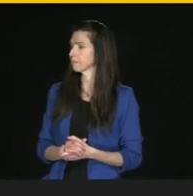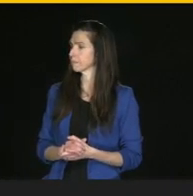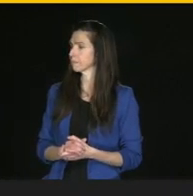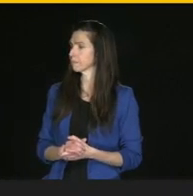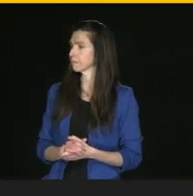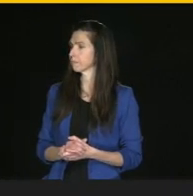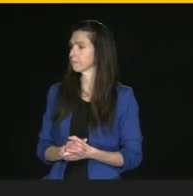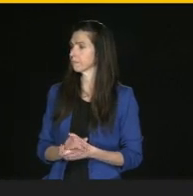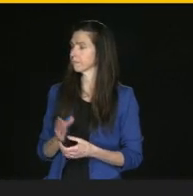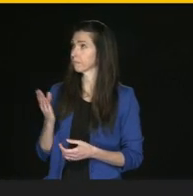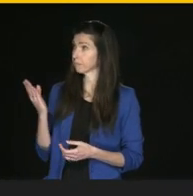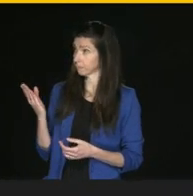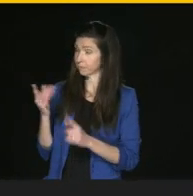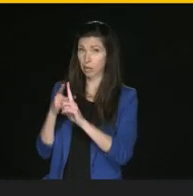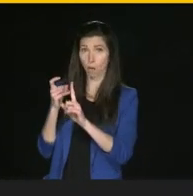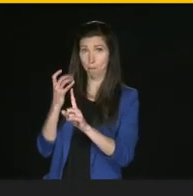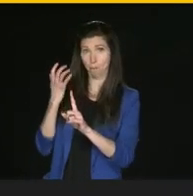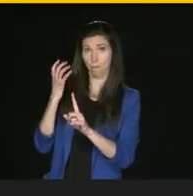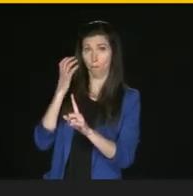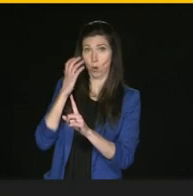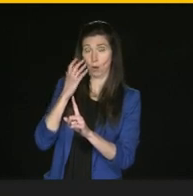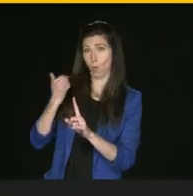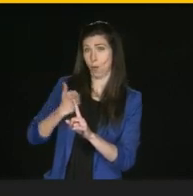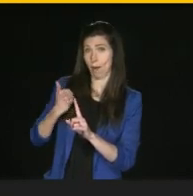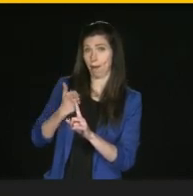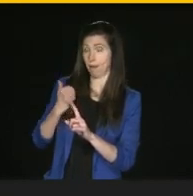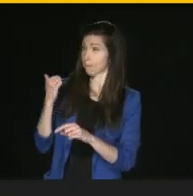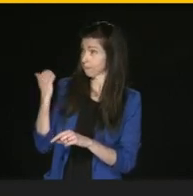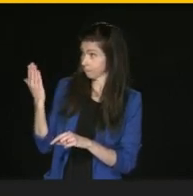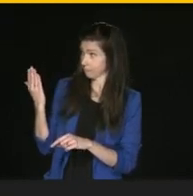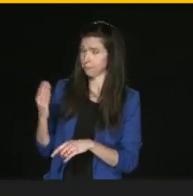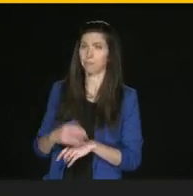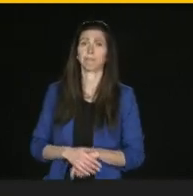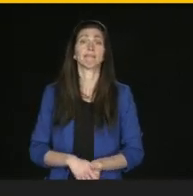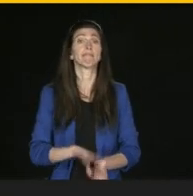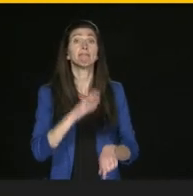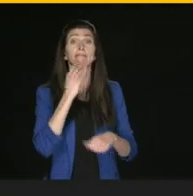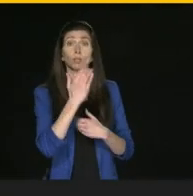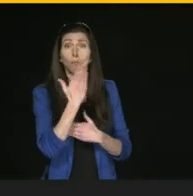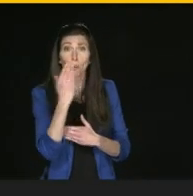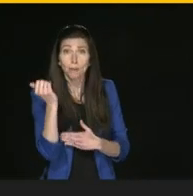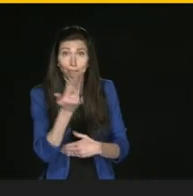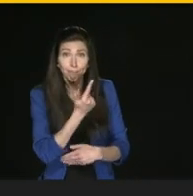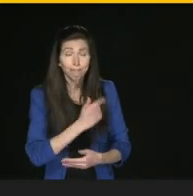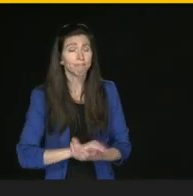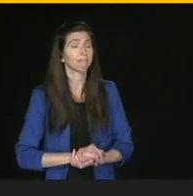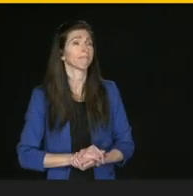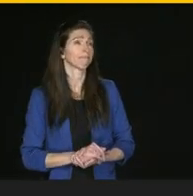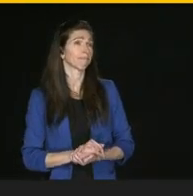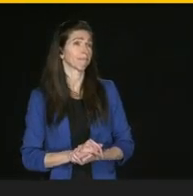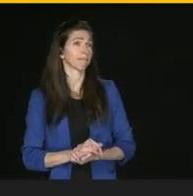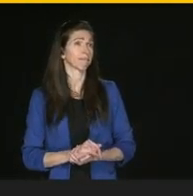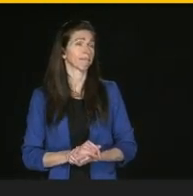[ Speaking French ] Voice of Translator: THE NEXT QUESTION, RADIO CANADA. (Question by Media): GOOD